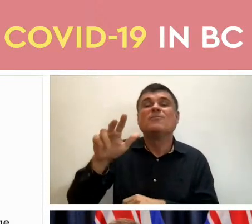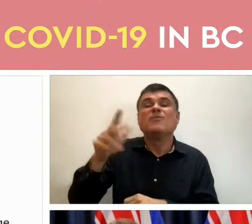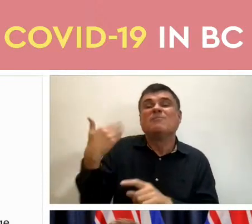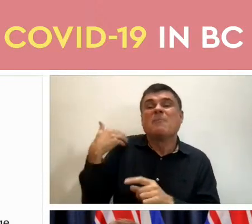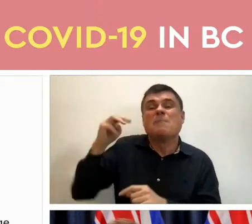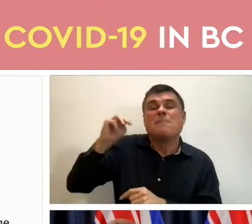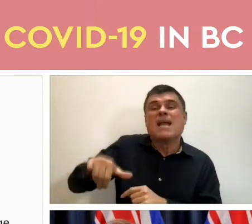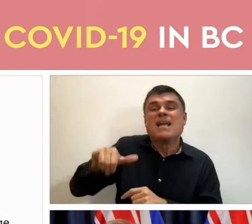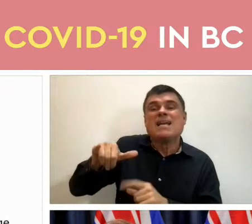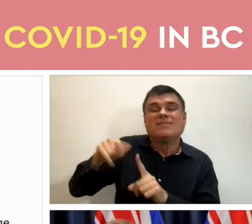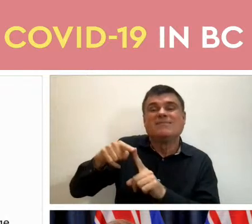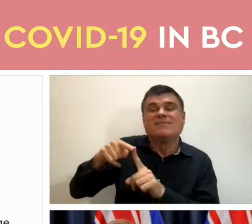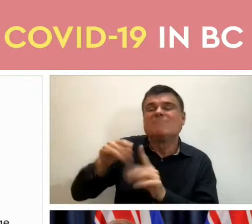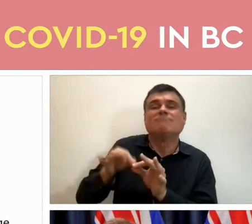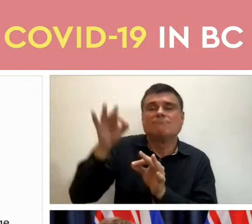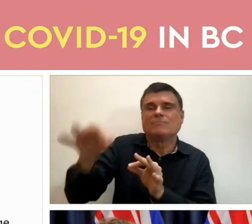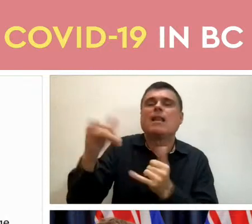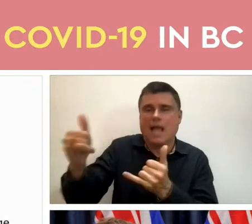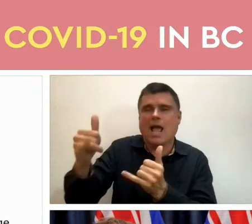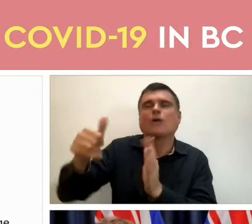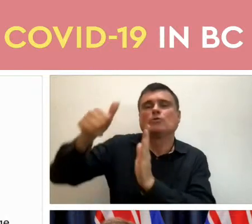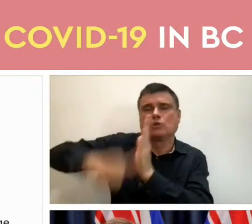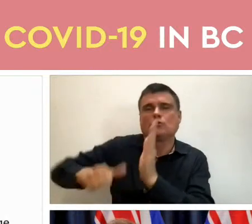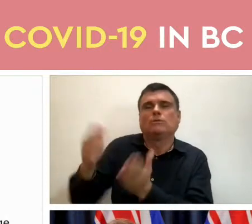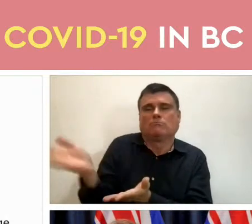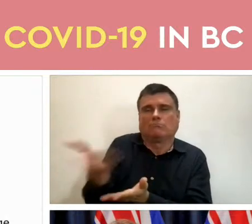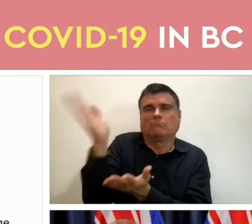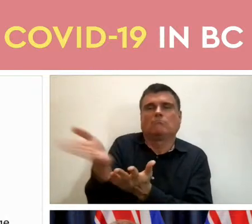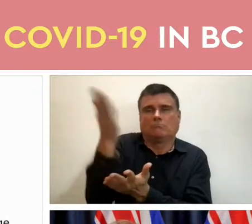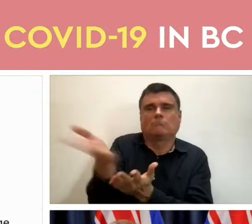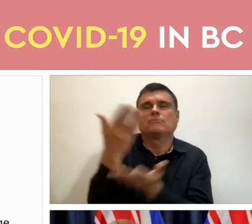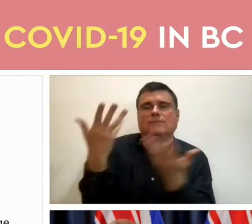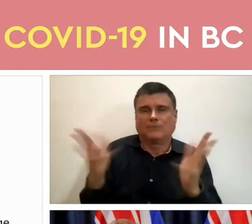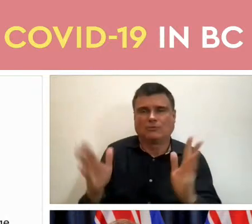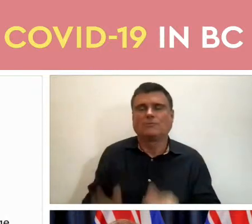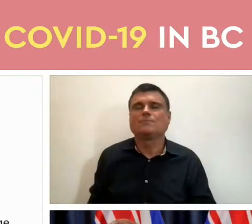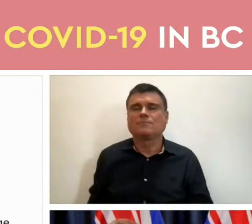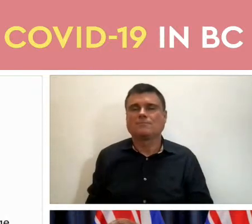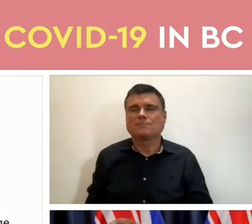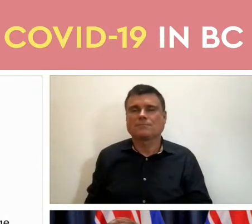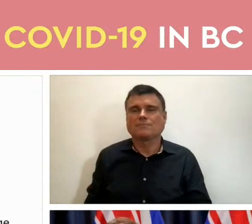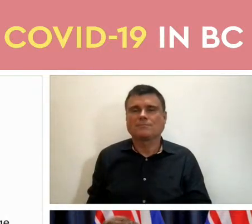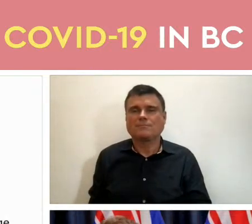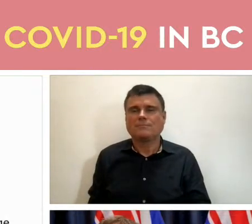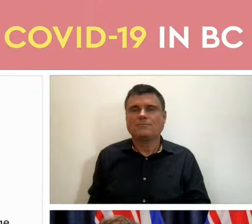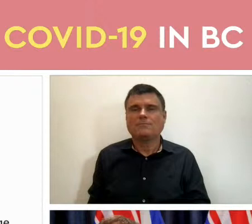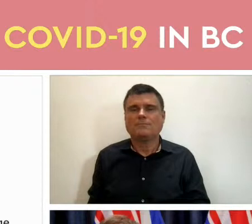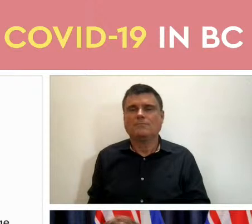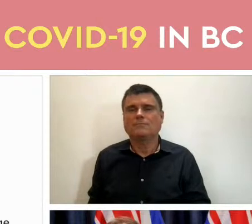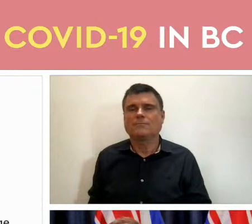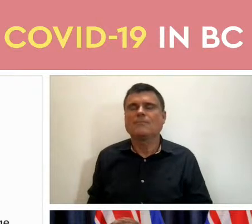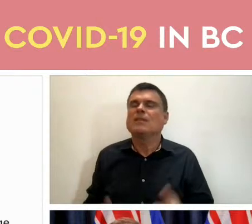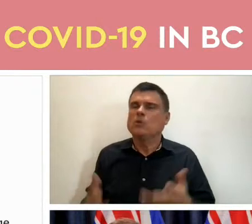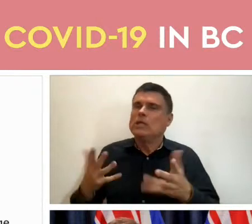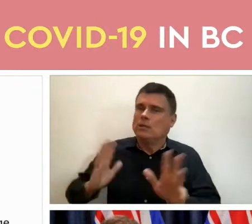of the 3,321 patients whose surgeries were postponed between October 2020 and June 2021.